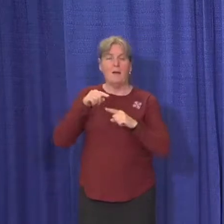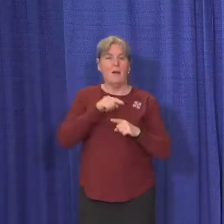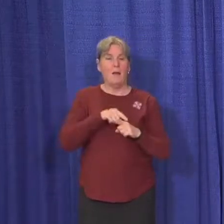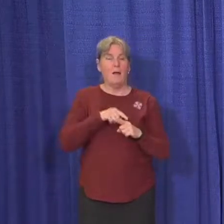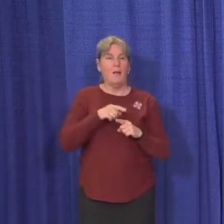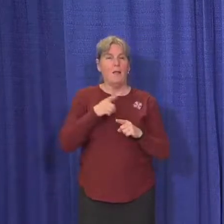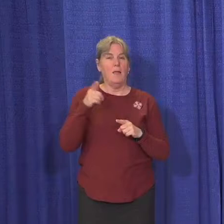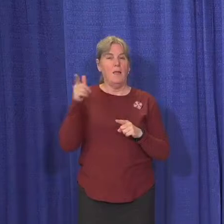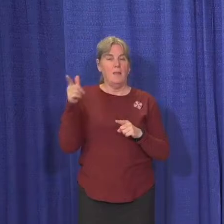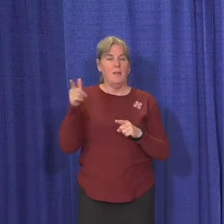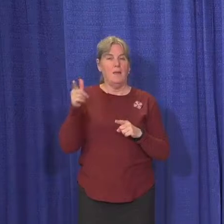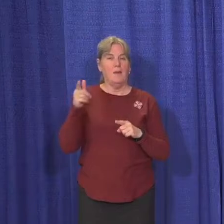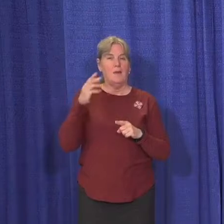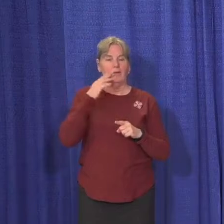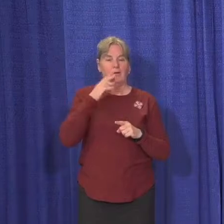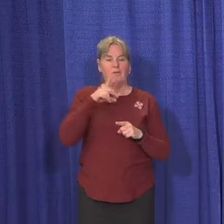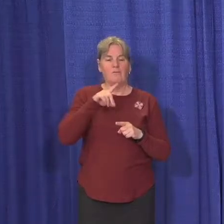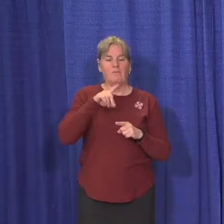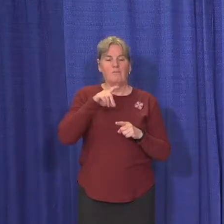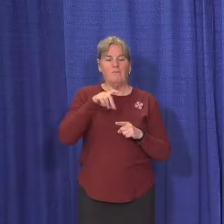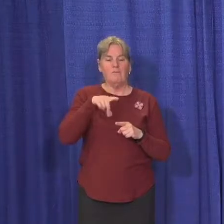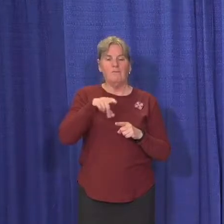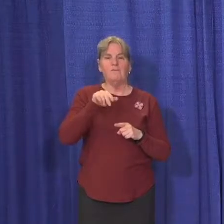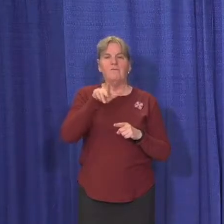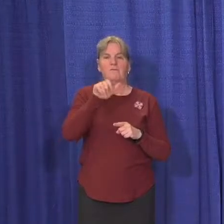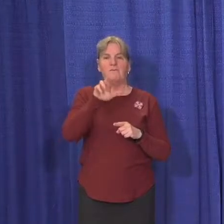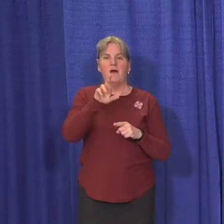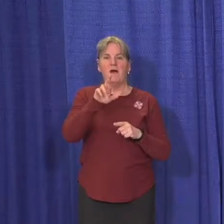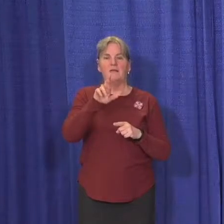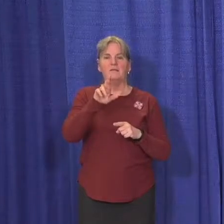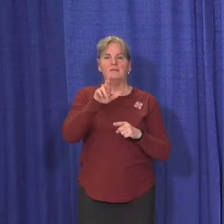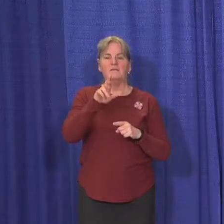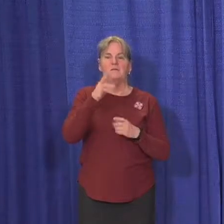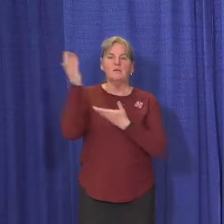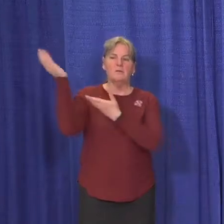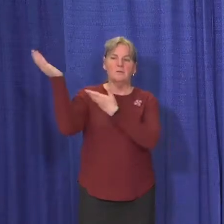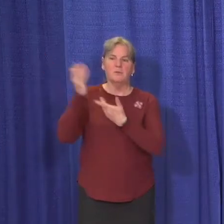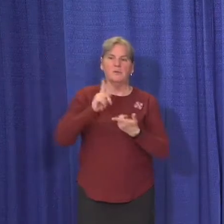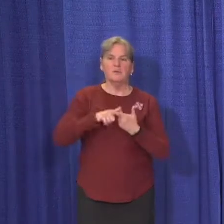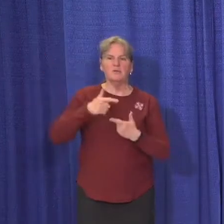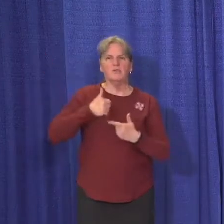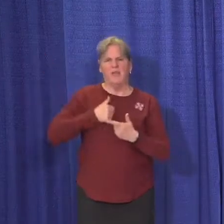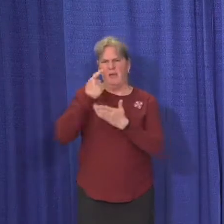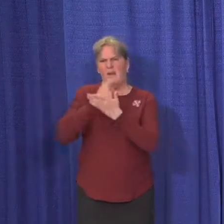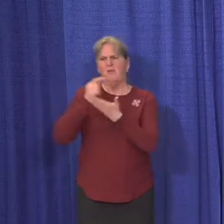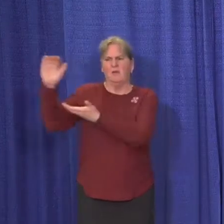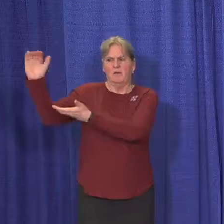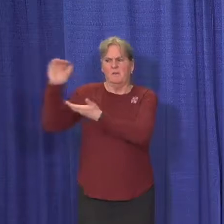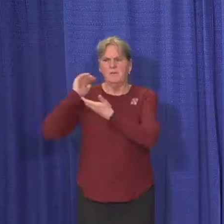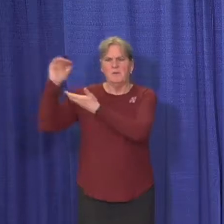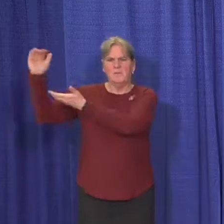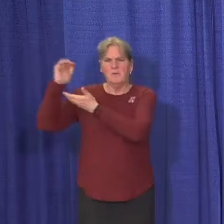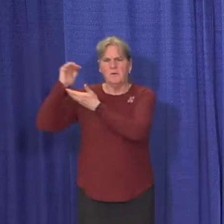recognized. And it was aligned with weekly shipments and distributed